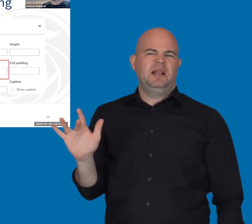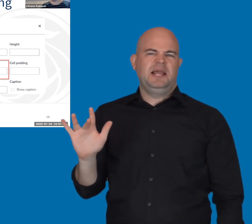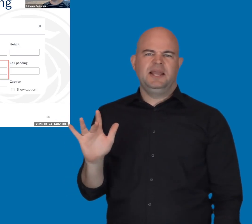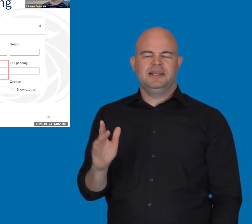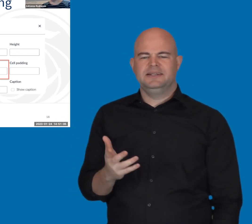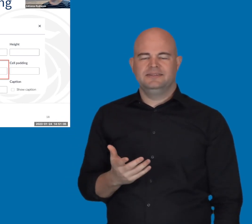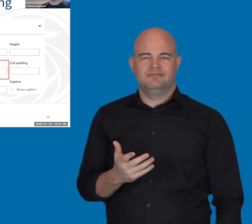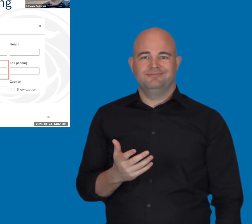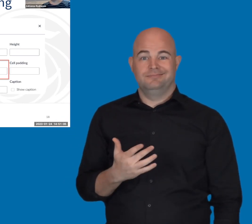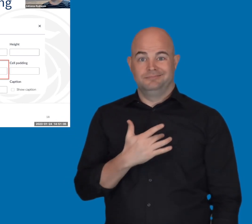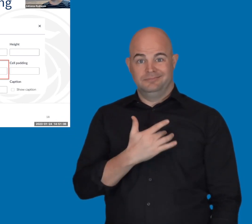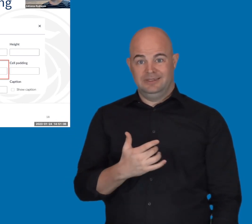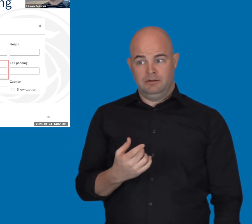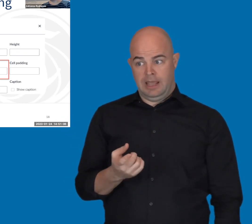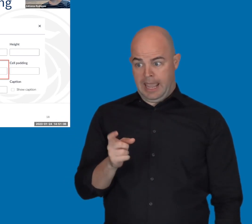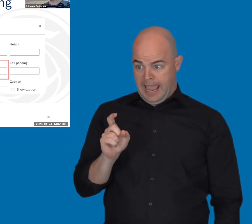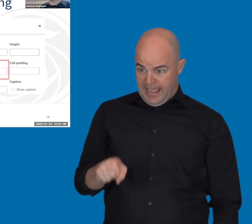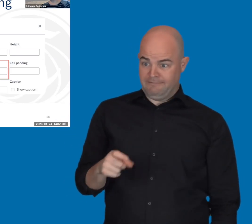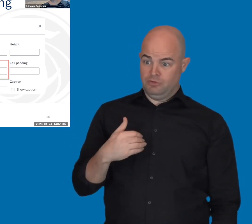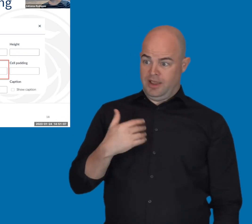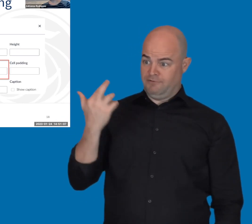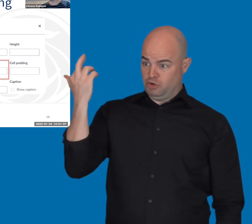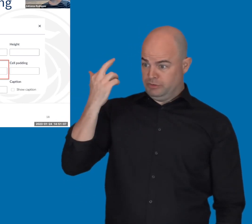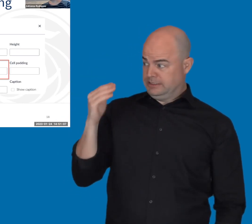There's usually not a reason to use it.